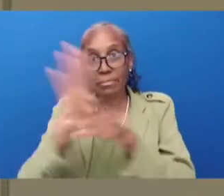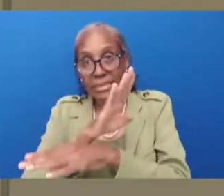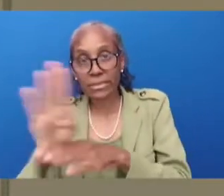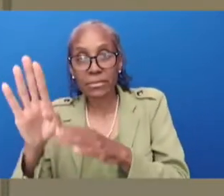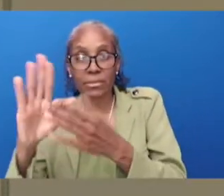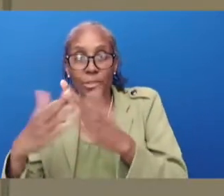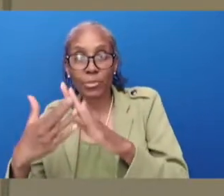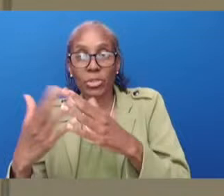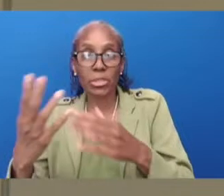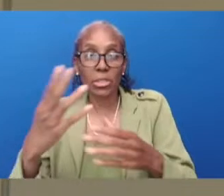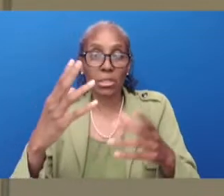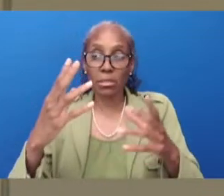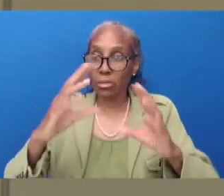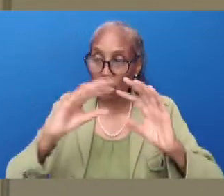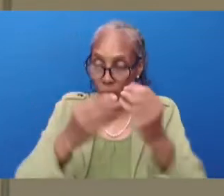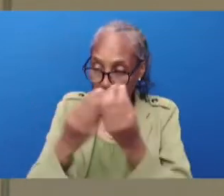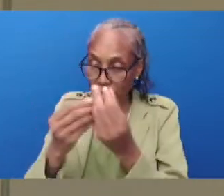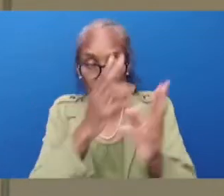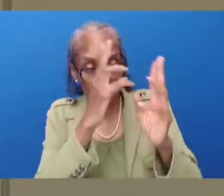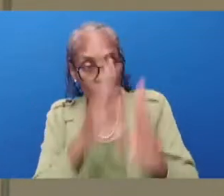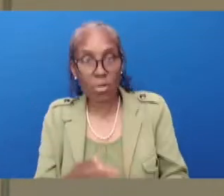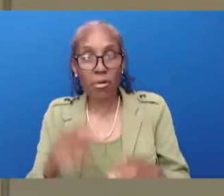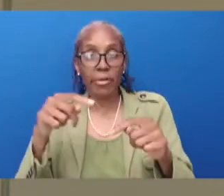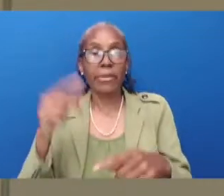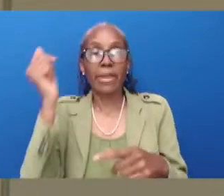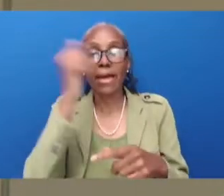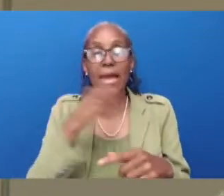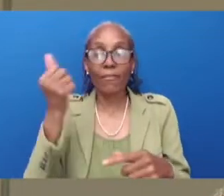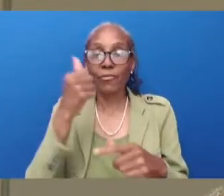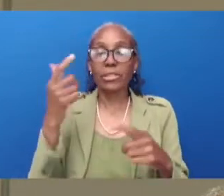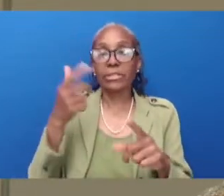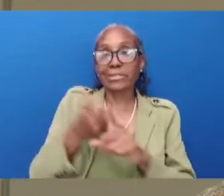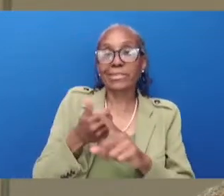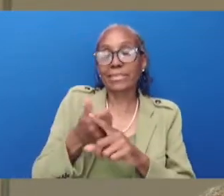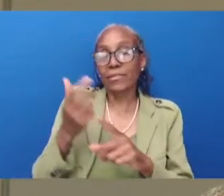ENCOURAGING GOVERNMENT ENTITIES,